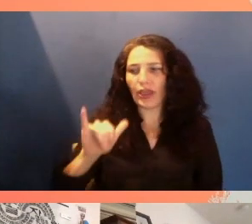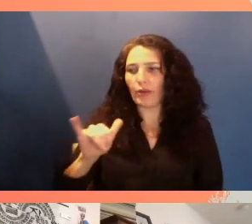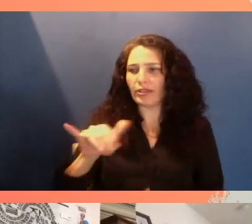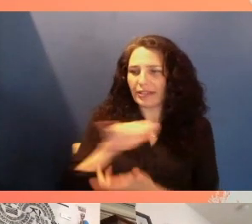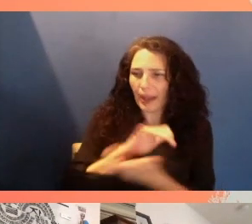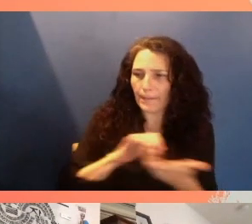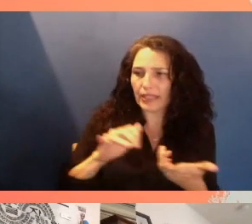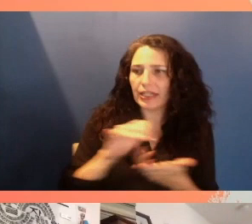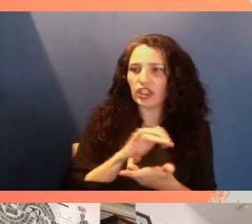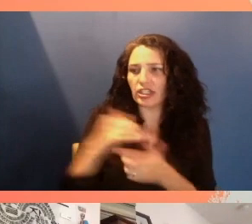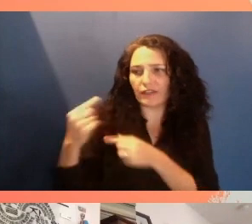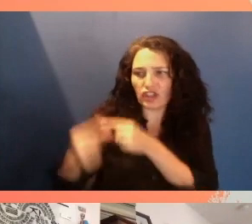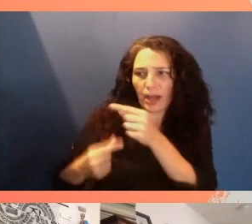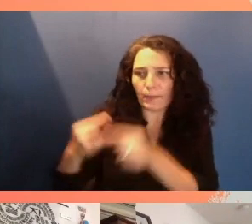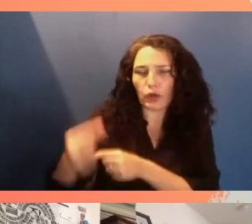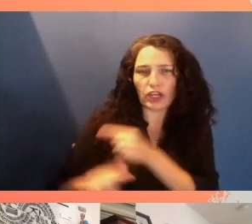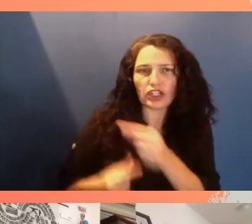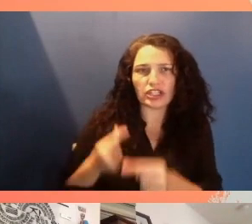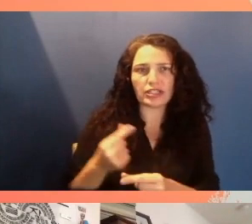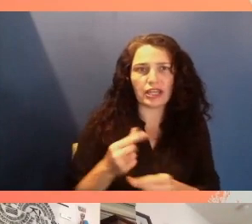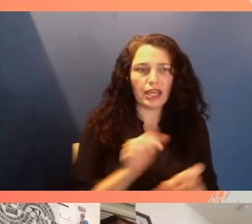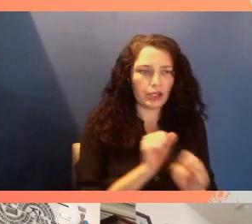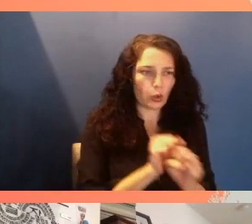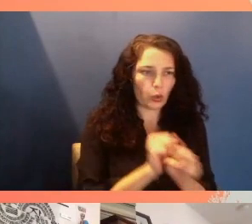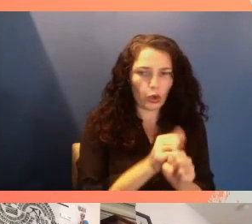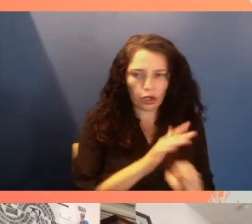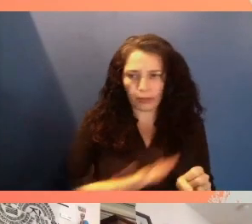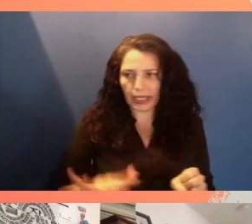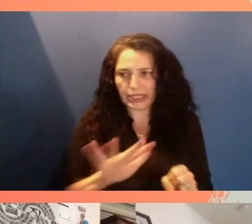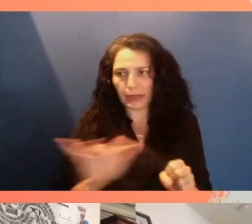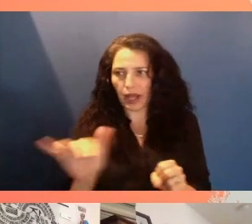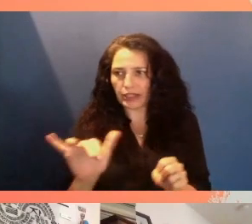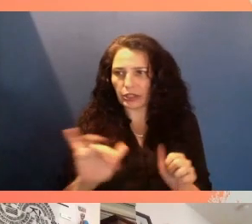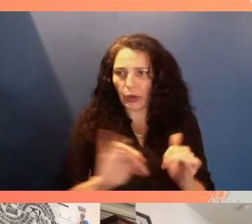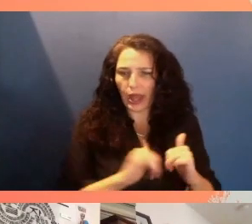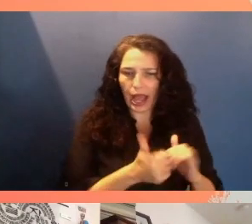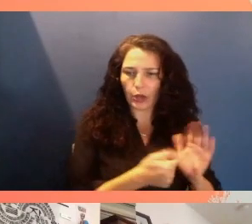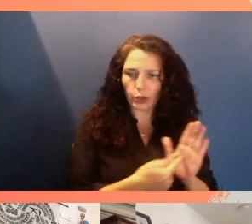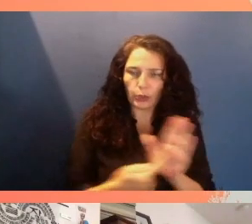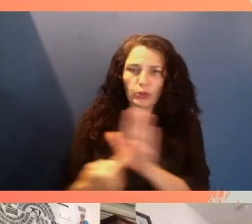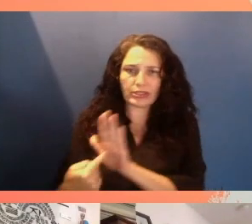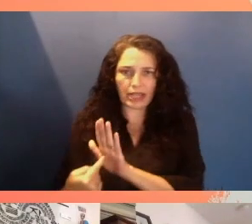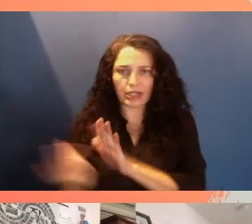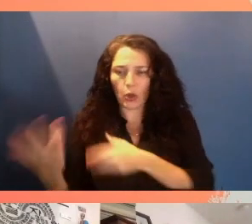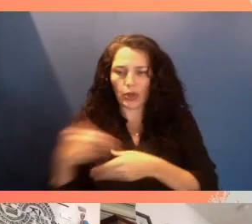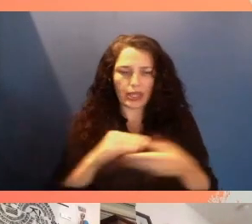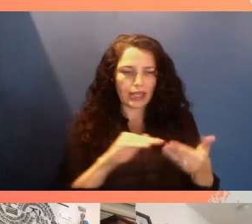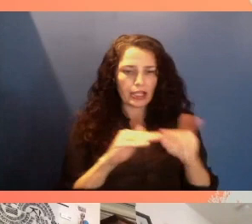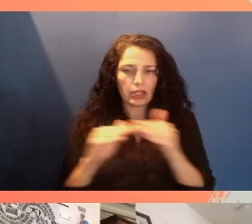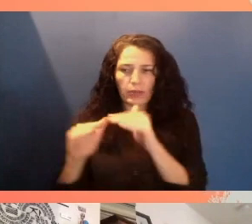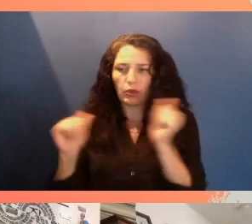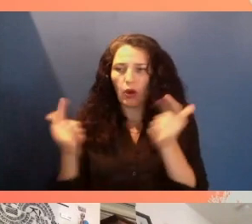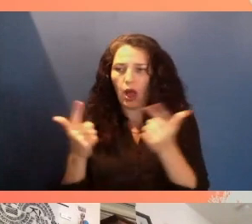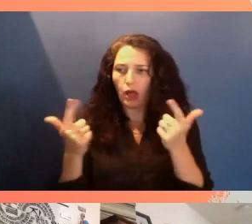and the way in which who you're presenting and how they are all part of a community that is trying to fight for change that will go